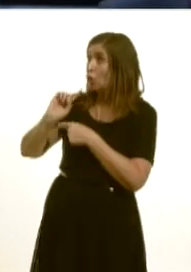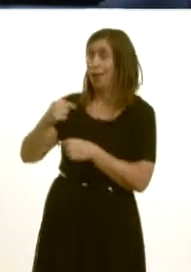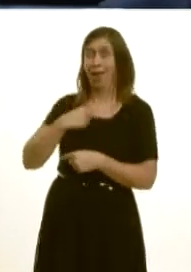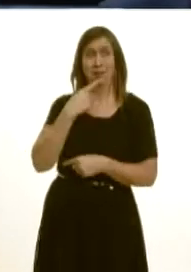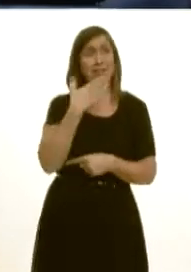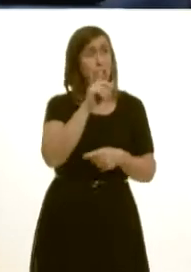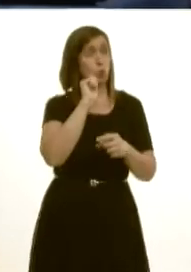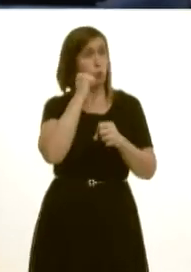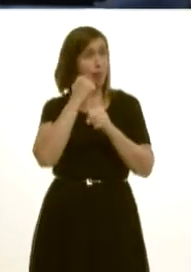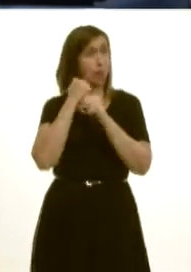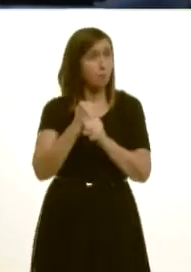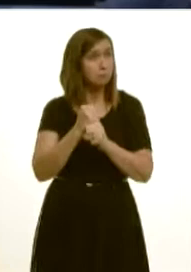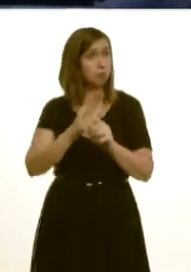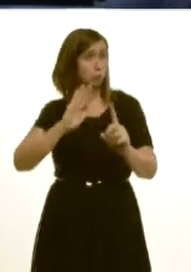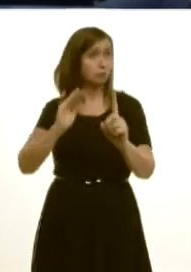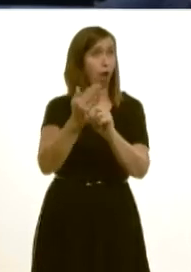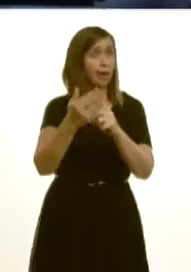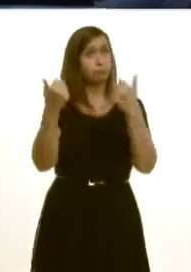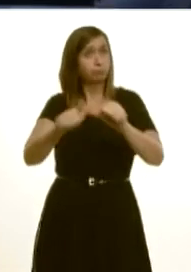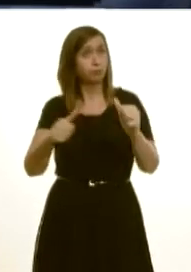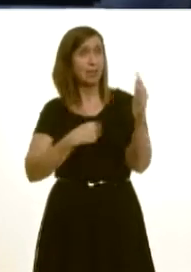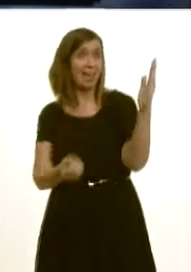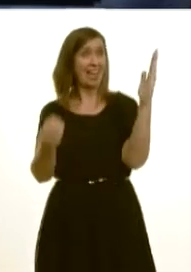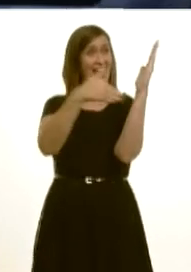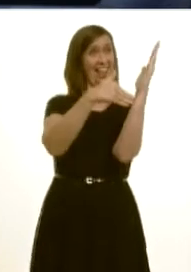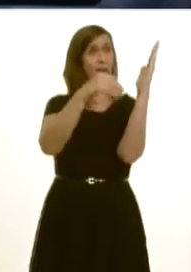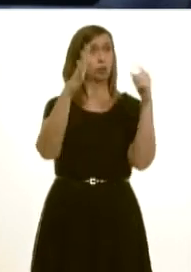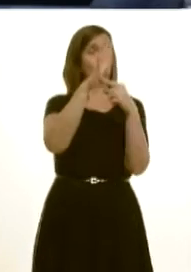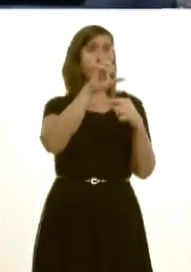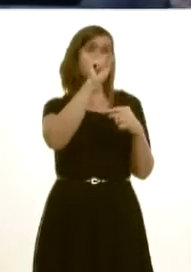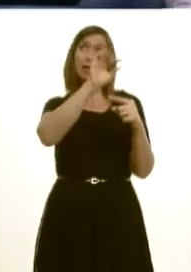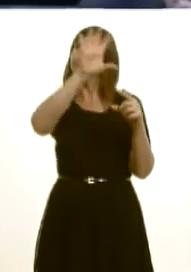to that target. Will you now outline what has gone so spectacularly wrong with your